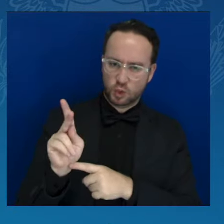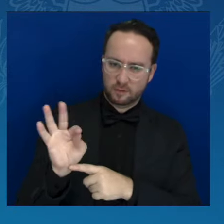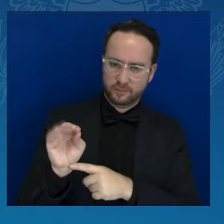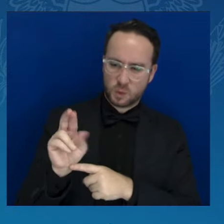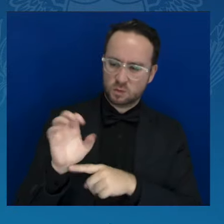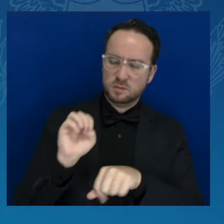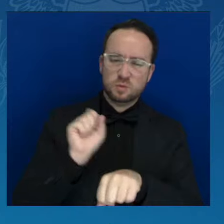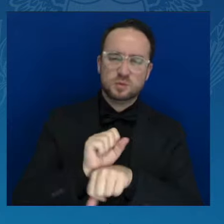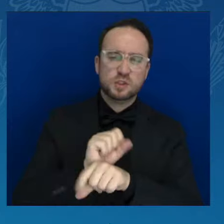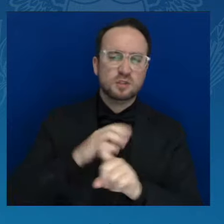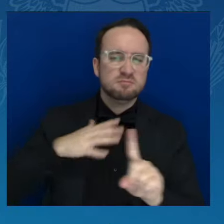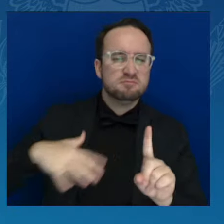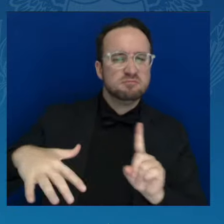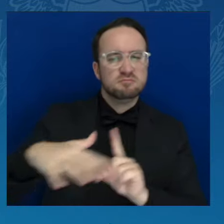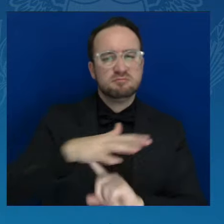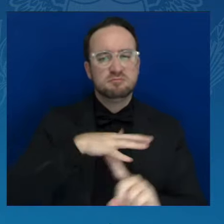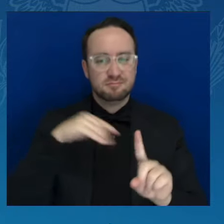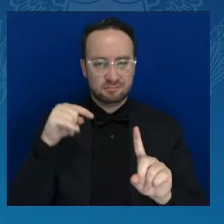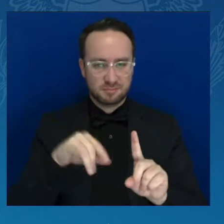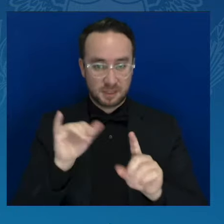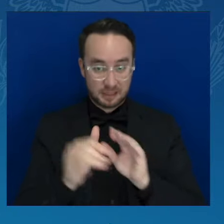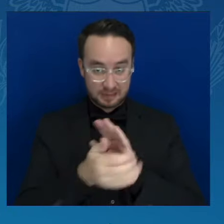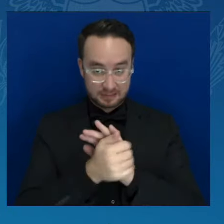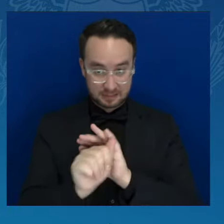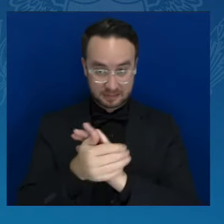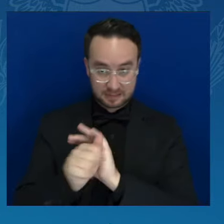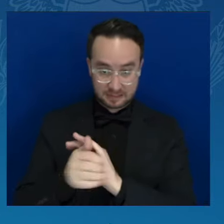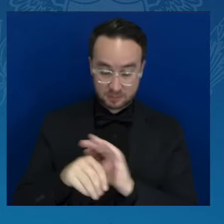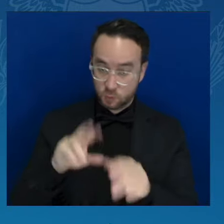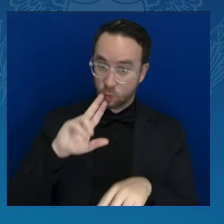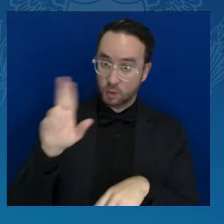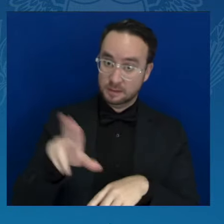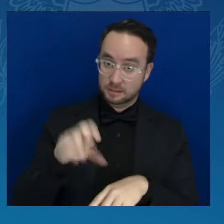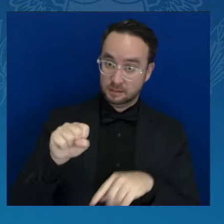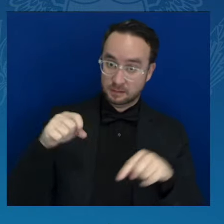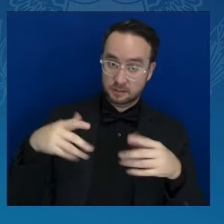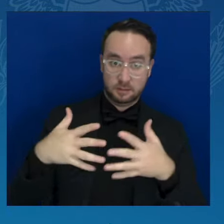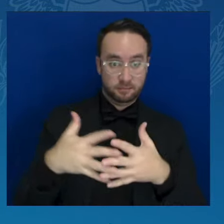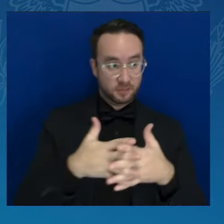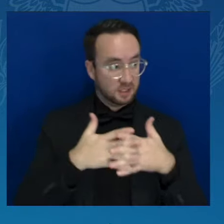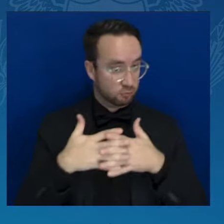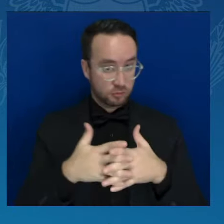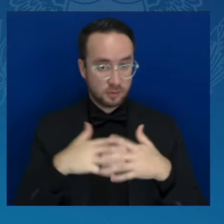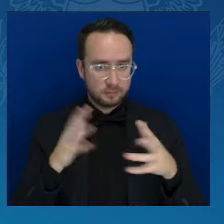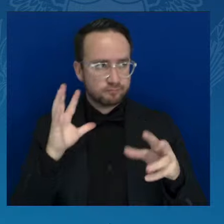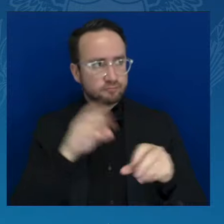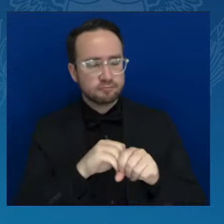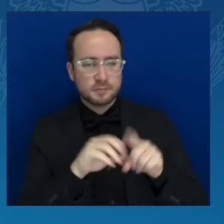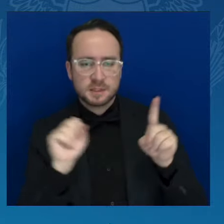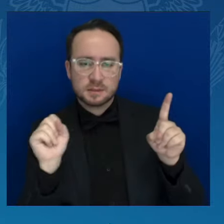to our science envoy program at the State Department. One of the most remarkable powers of space exploration